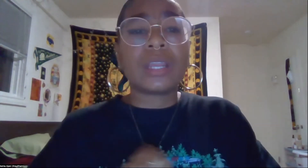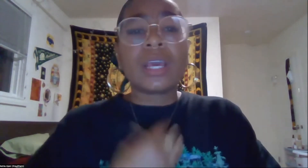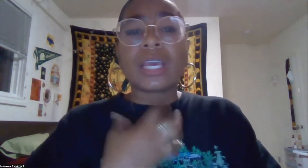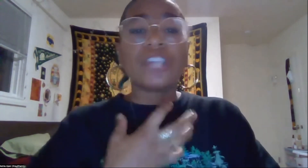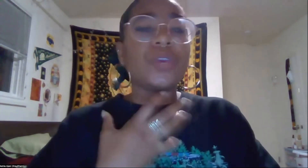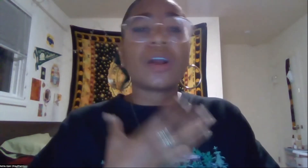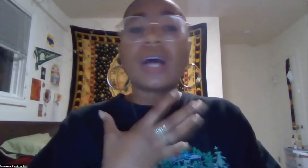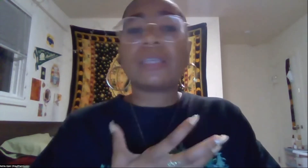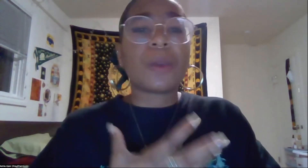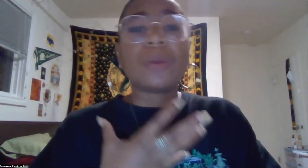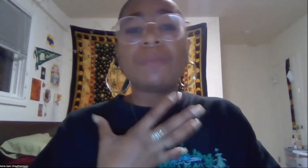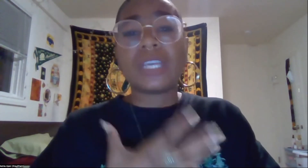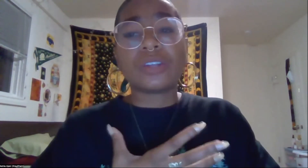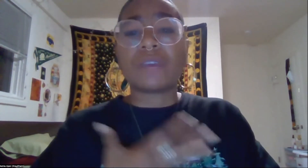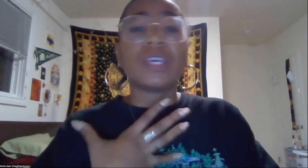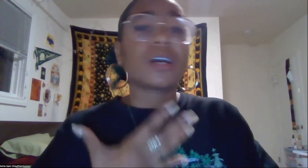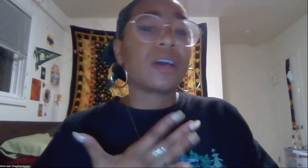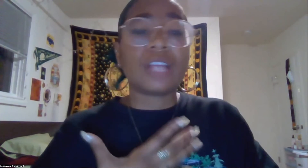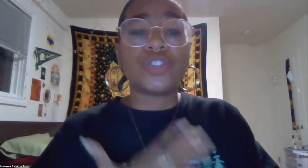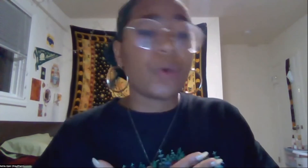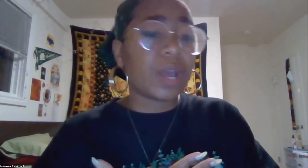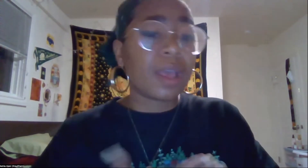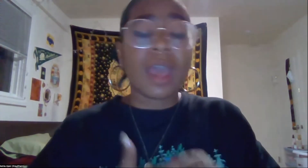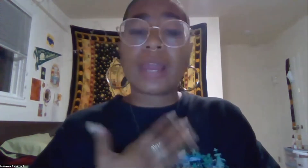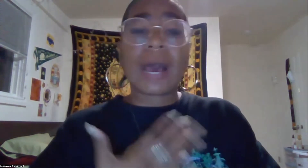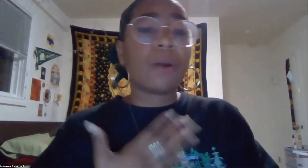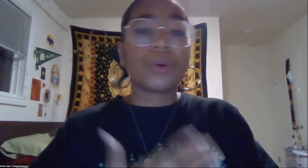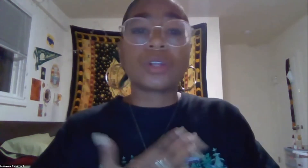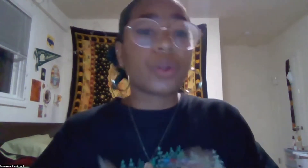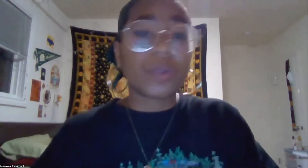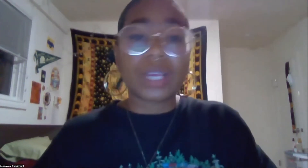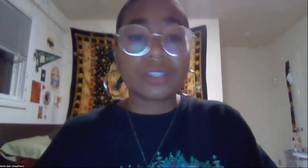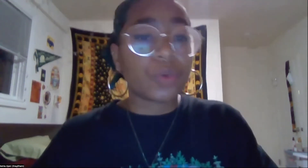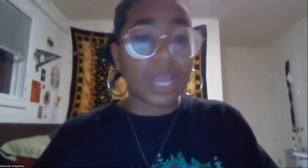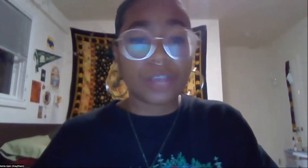Can’t you hear Atabey weep tears of yucca and joy At our most glorious creation?